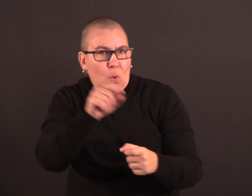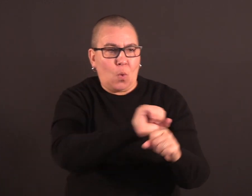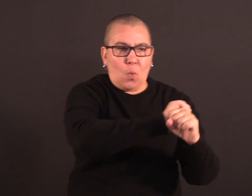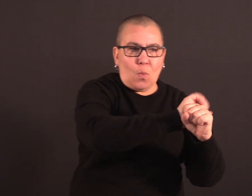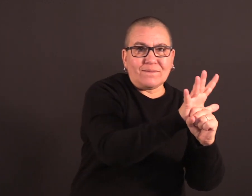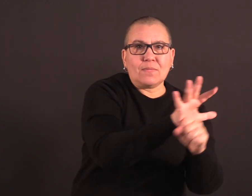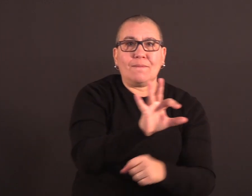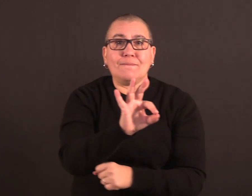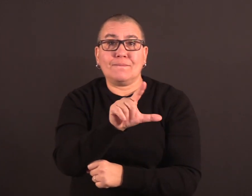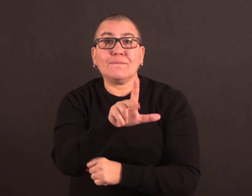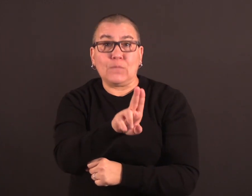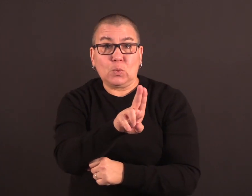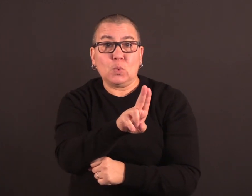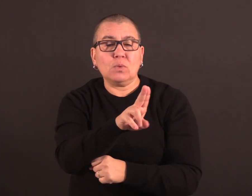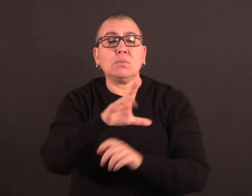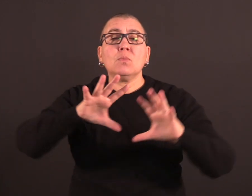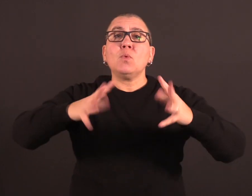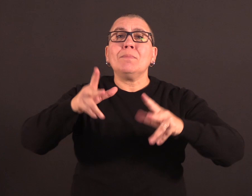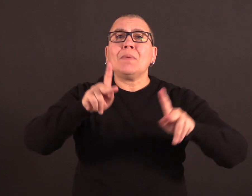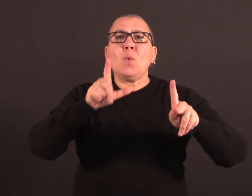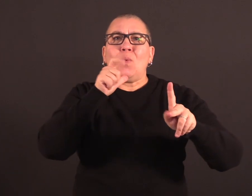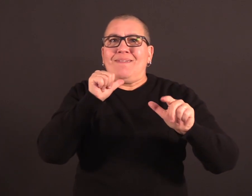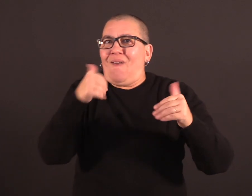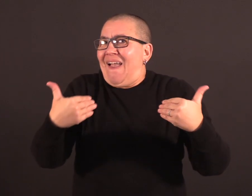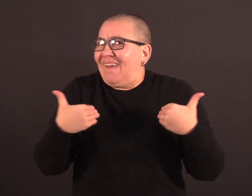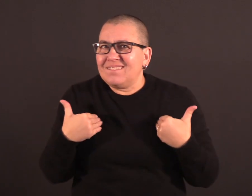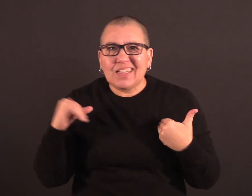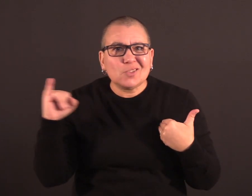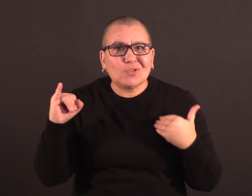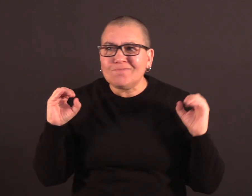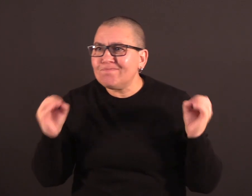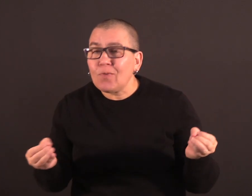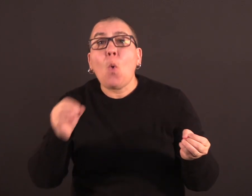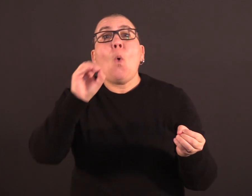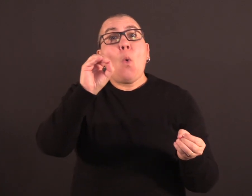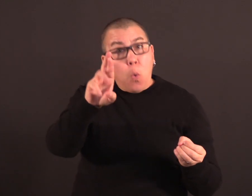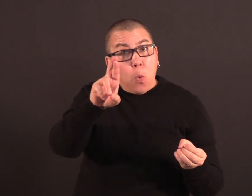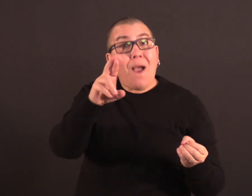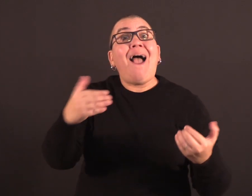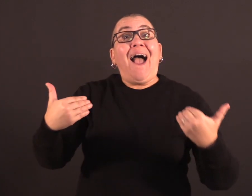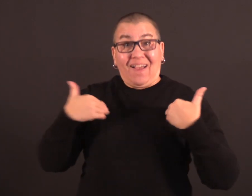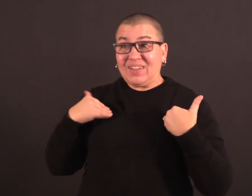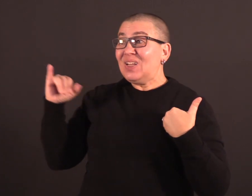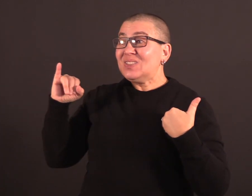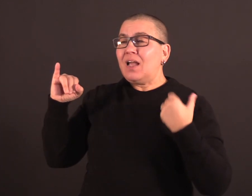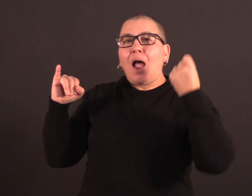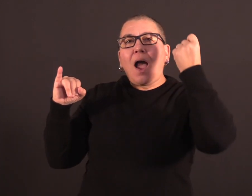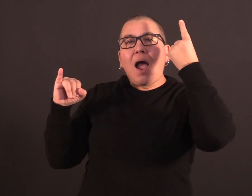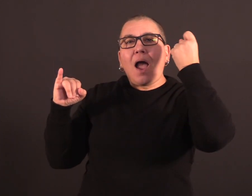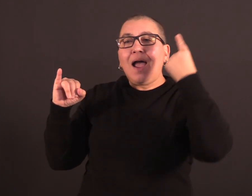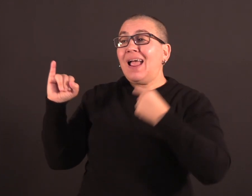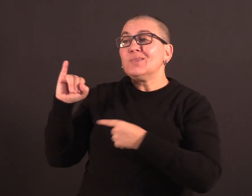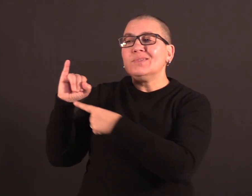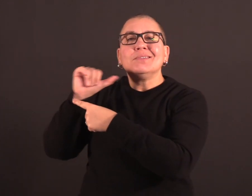and the flu for “uninsured or underinsured adults, [those] on Medicare, Medicaid,